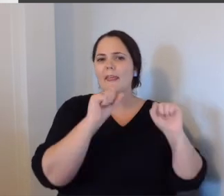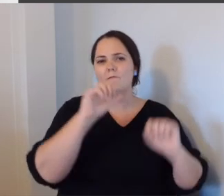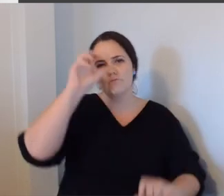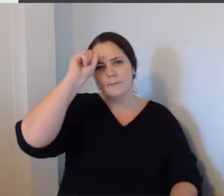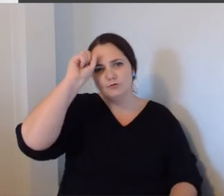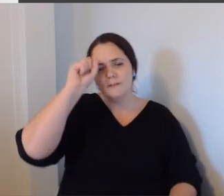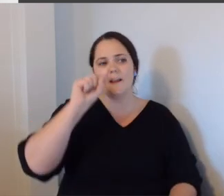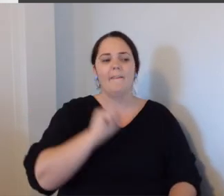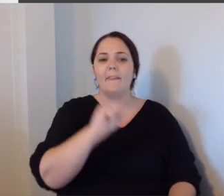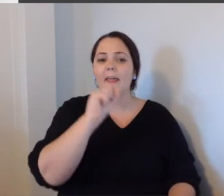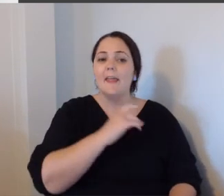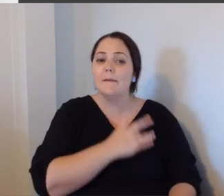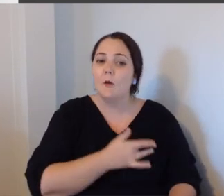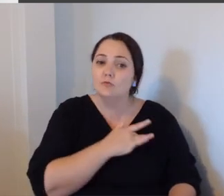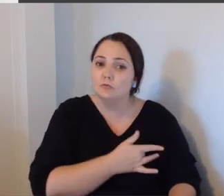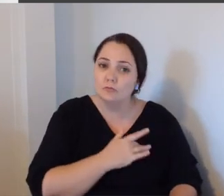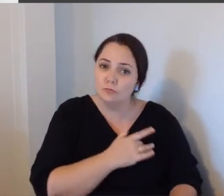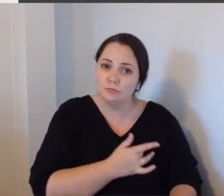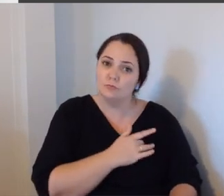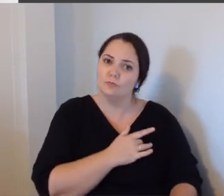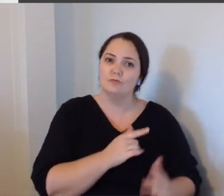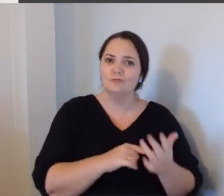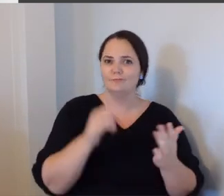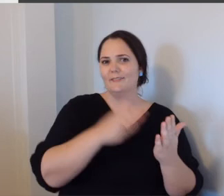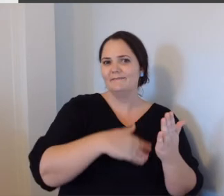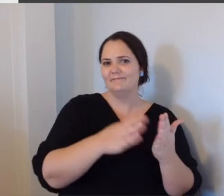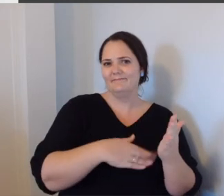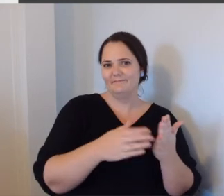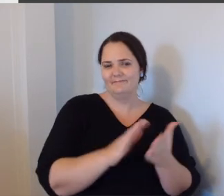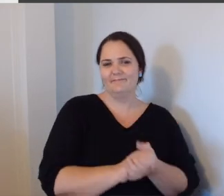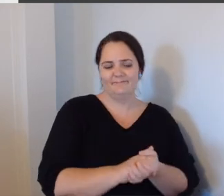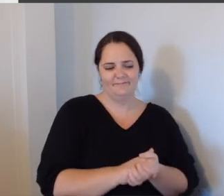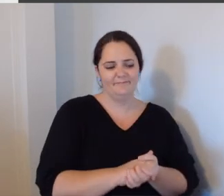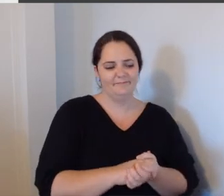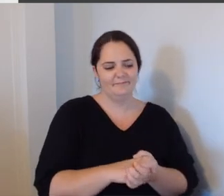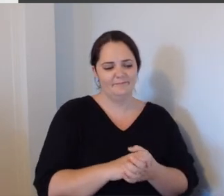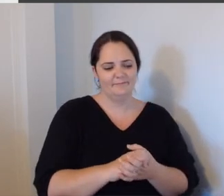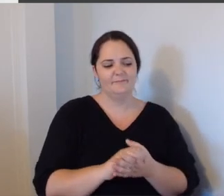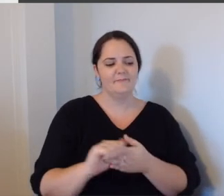has activated the trope of the melancholic artist, this tradition that reaches